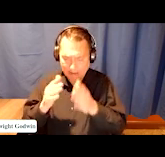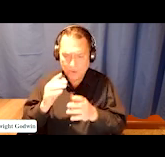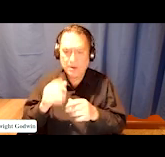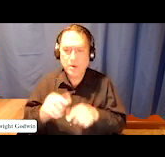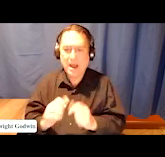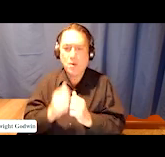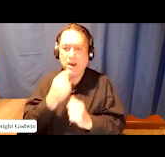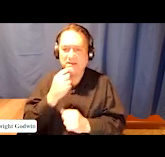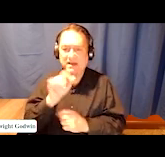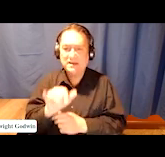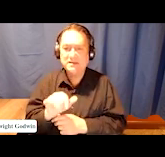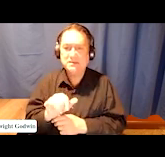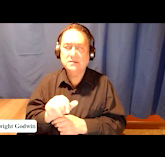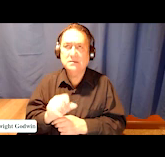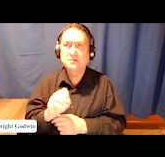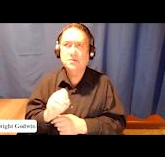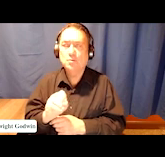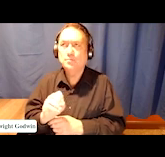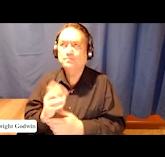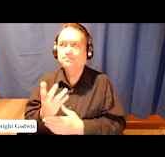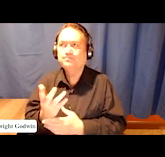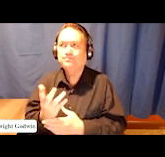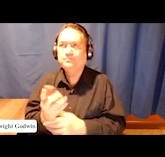So, depending on